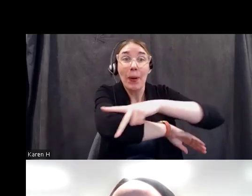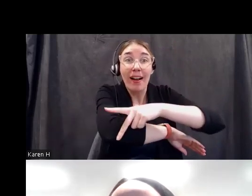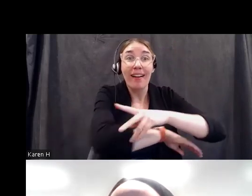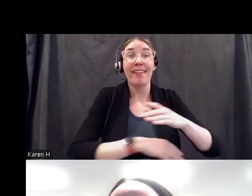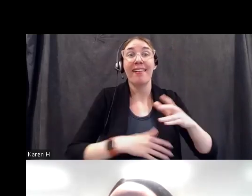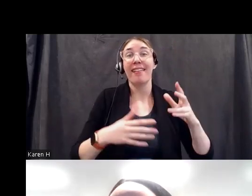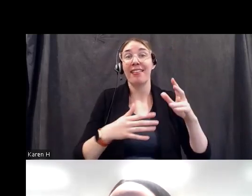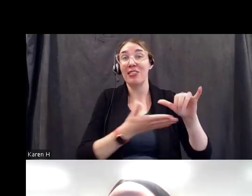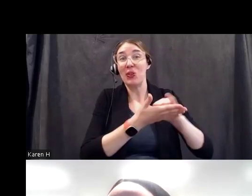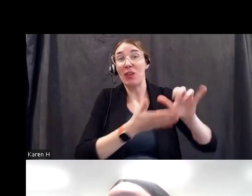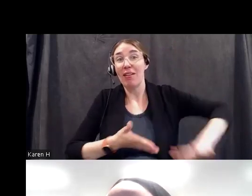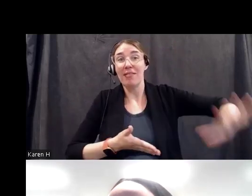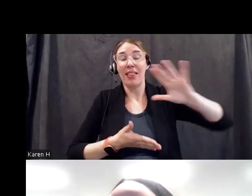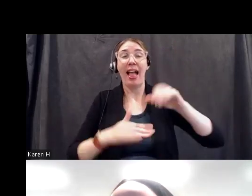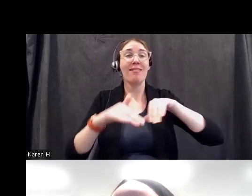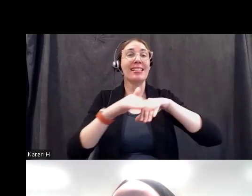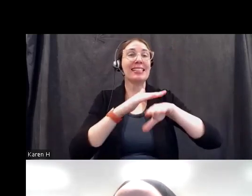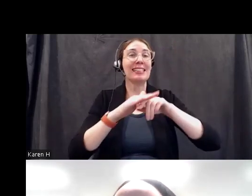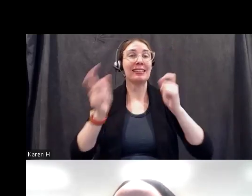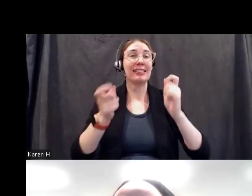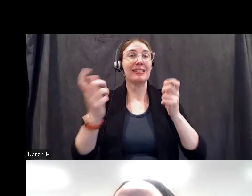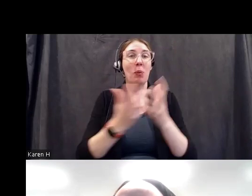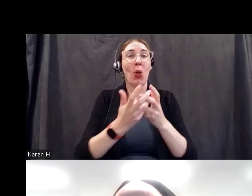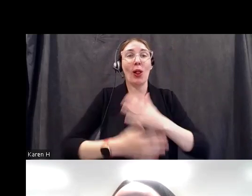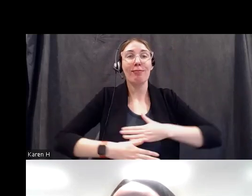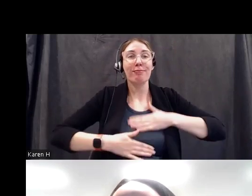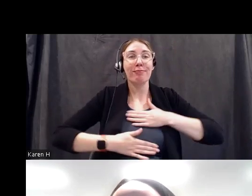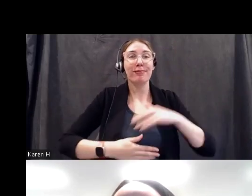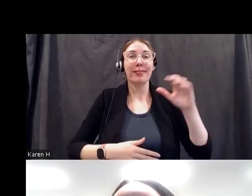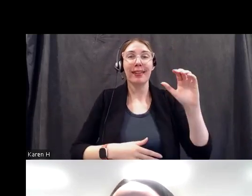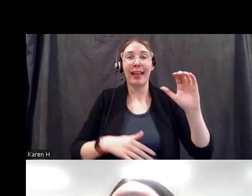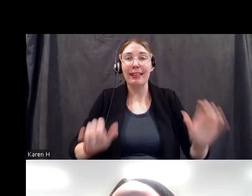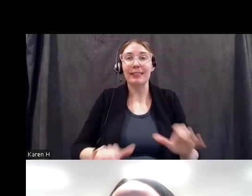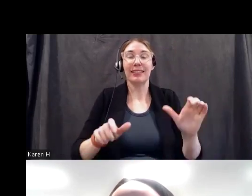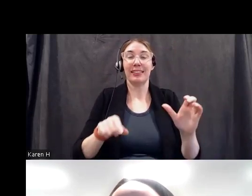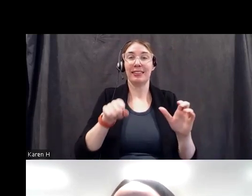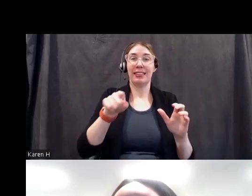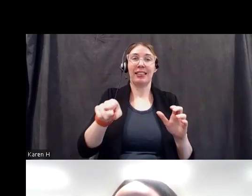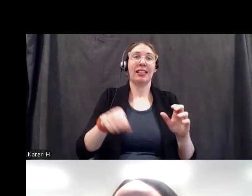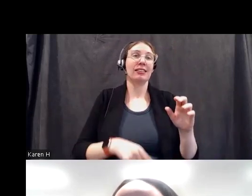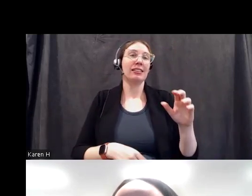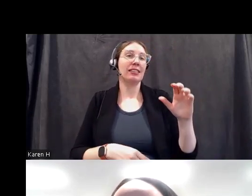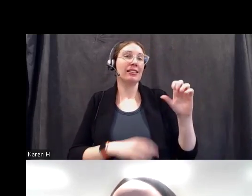New York have accessible activities going on. This was at John Dillon State Park, and on the